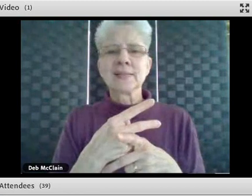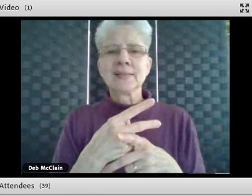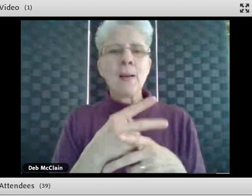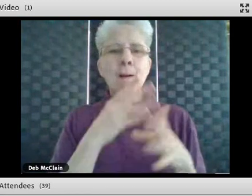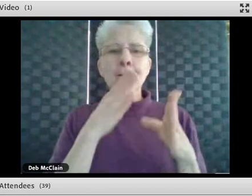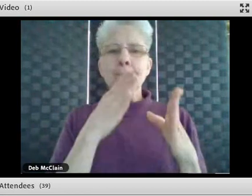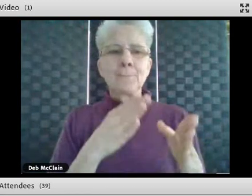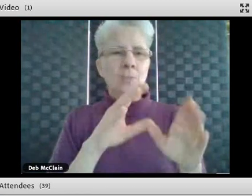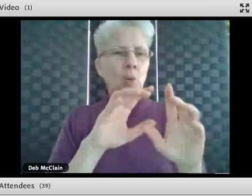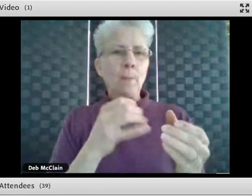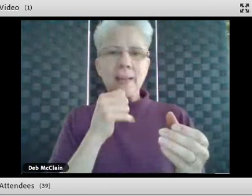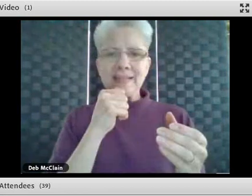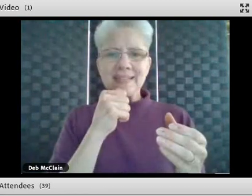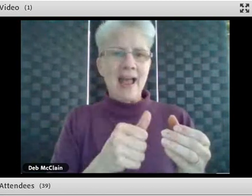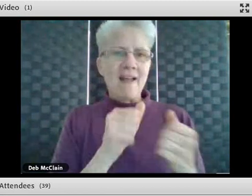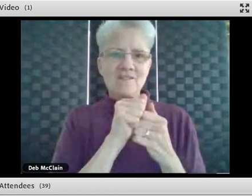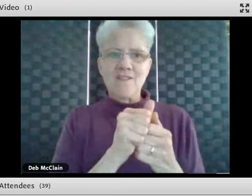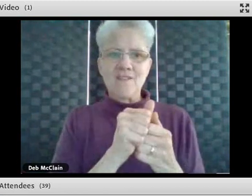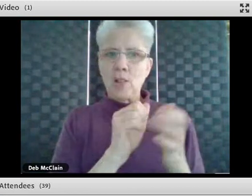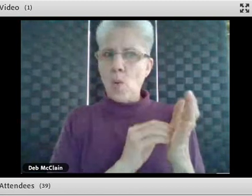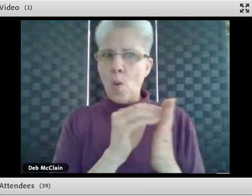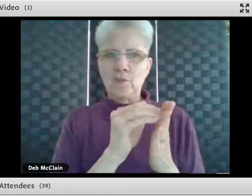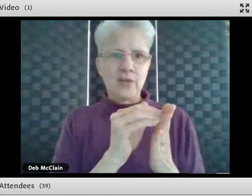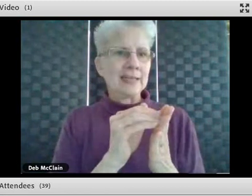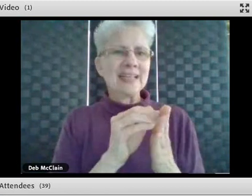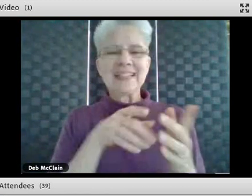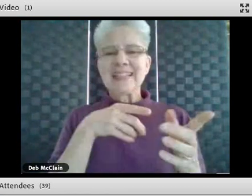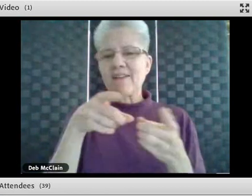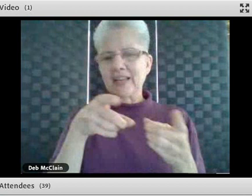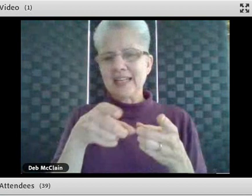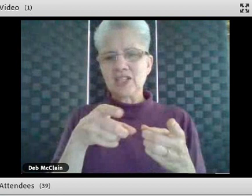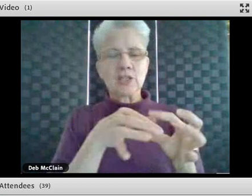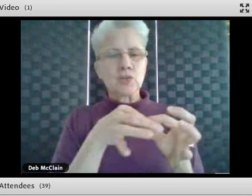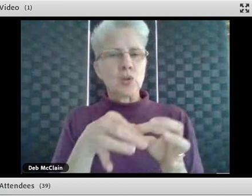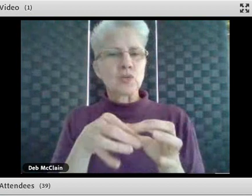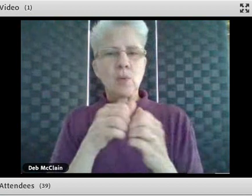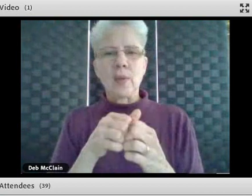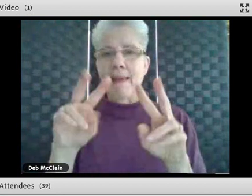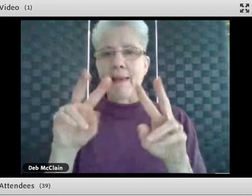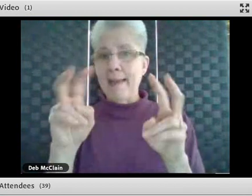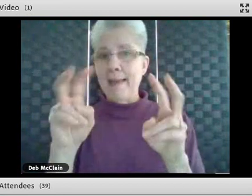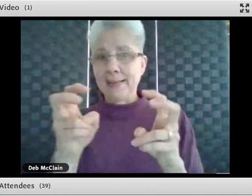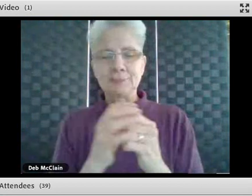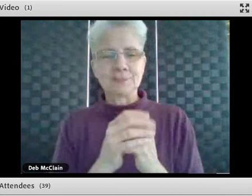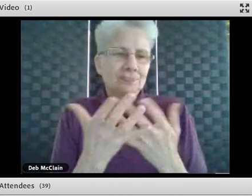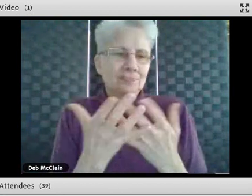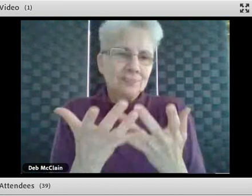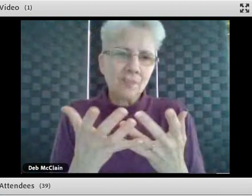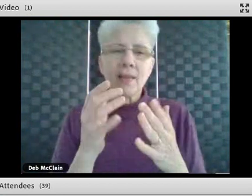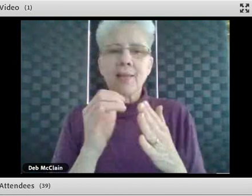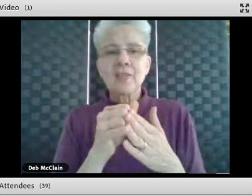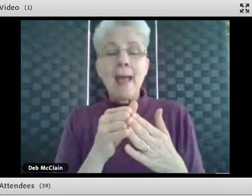as it does not often have definitions associated with the headings, which can make it difficult.